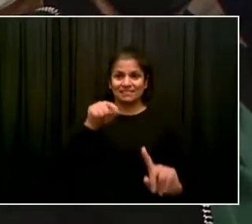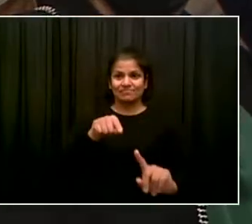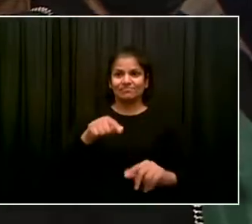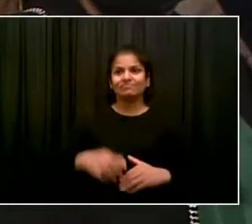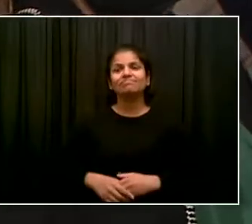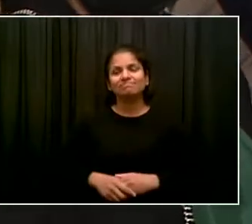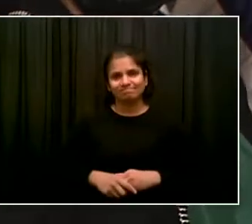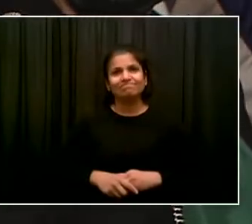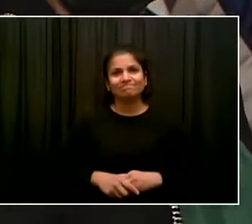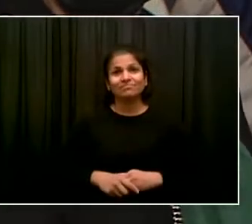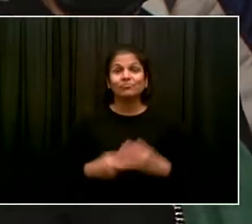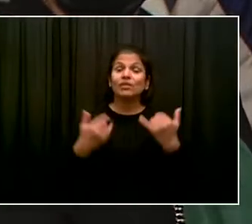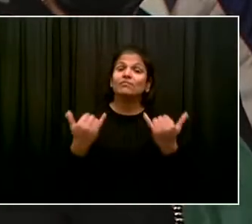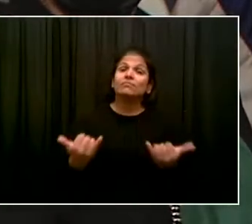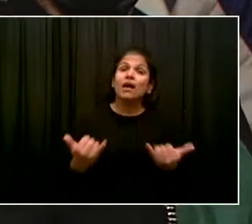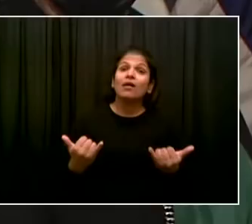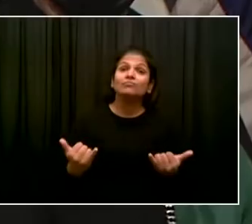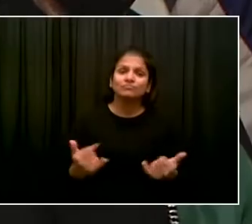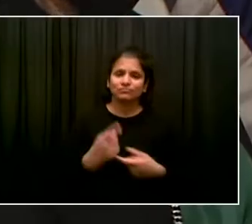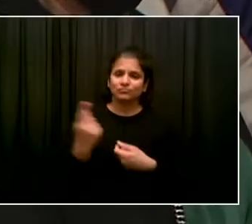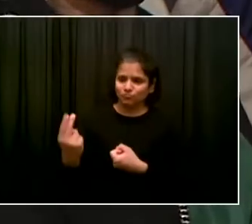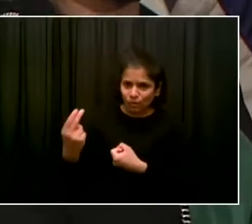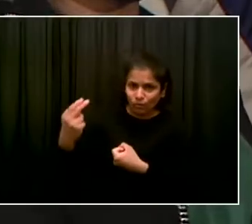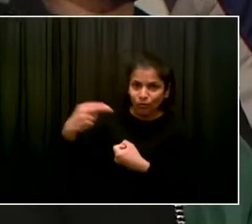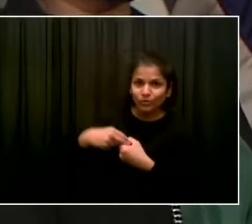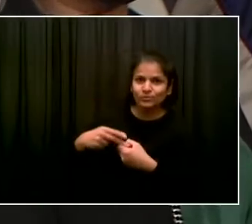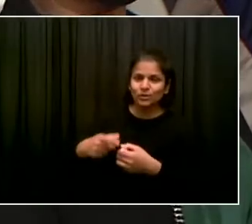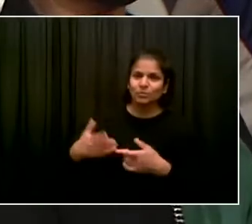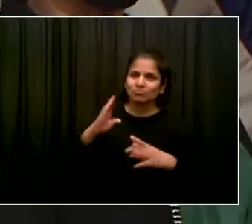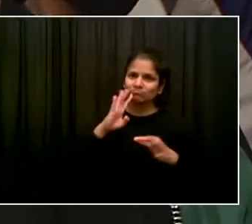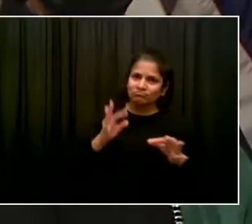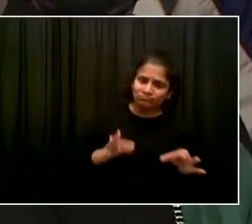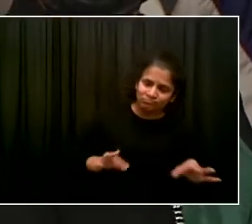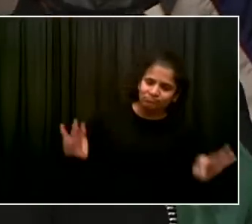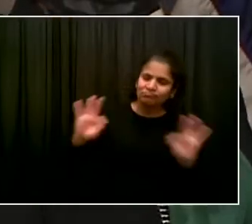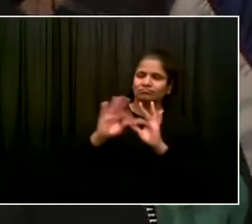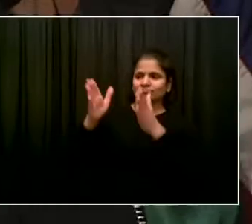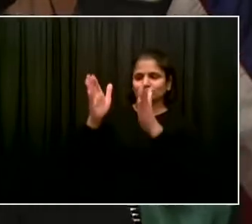SHE HAS BROUGHT MULTIPLE GENERATIONAL ADLEERBES HIND